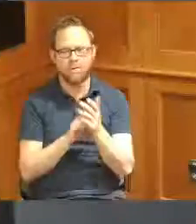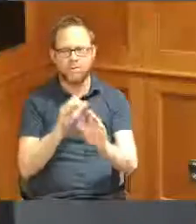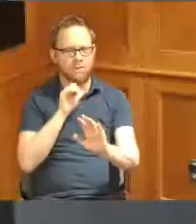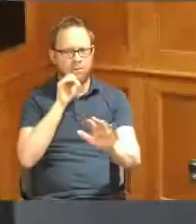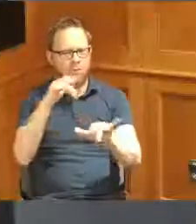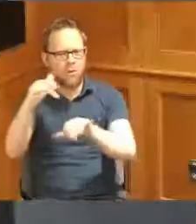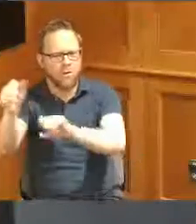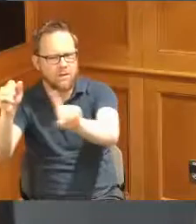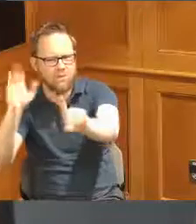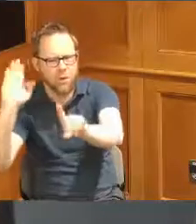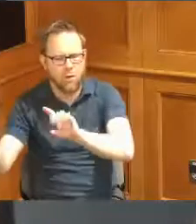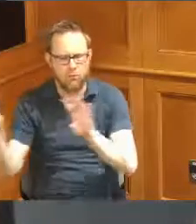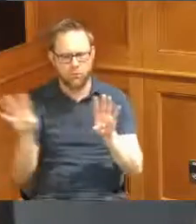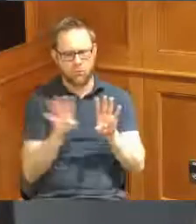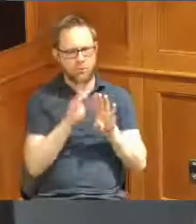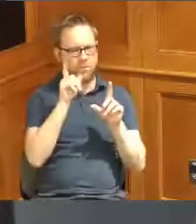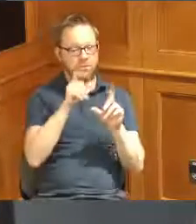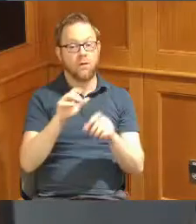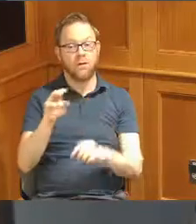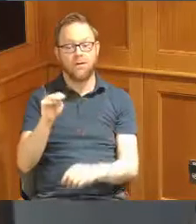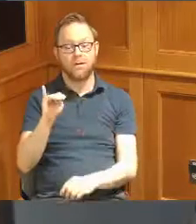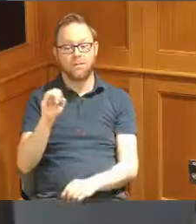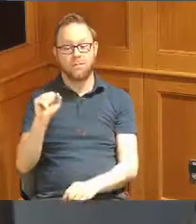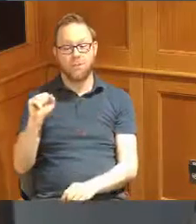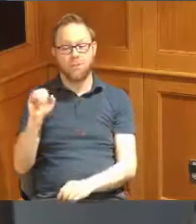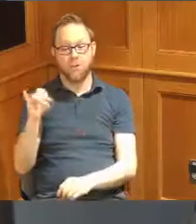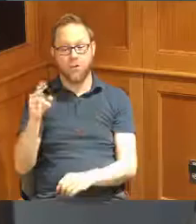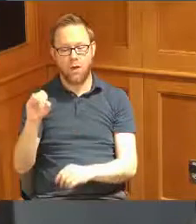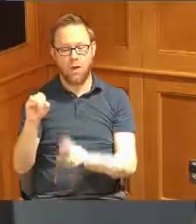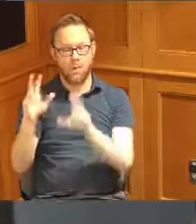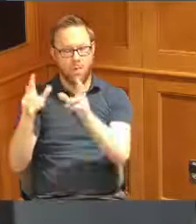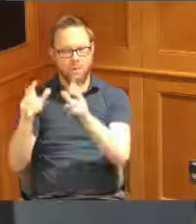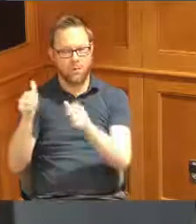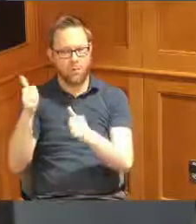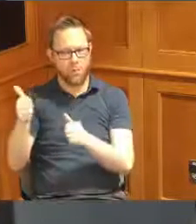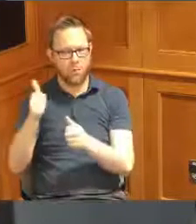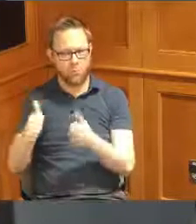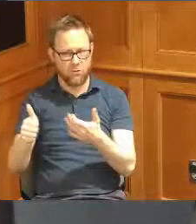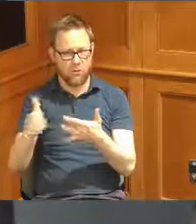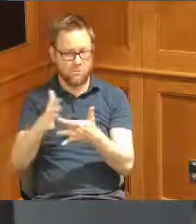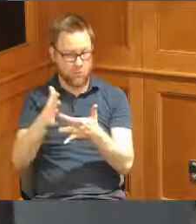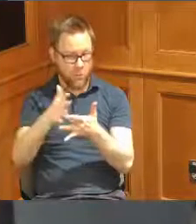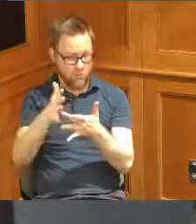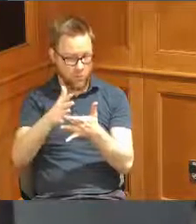take a picture but miss Ohio basketball she's only a sophomore so that means we're gonna have a lot